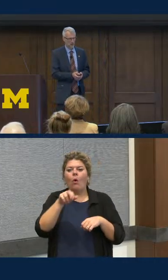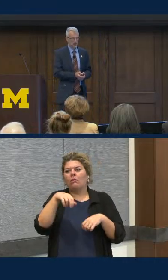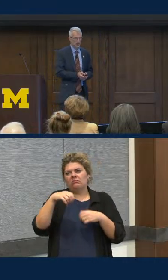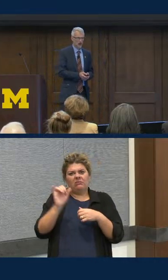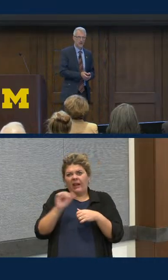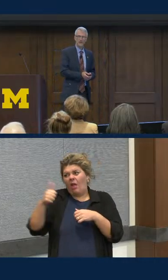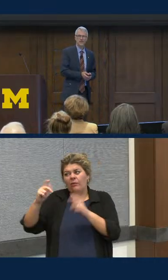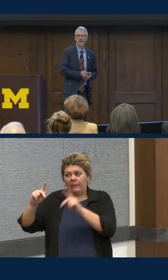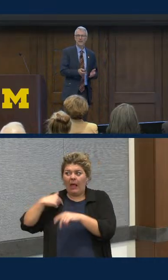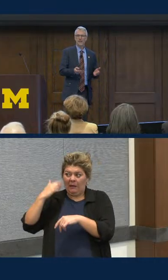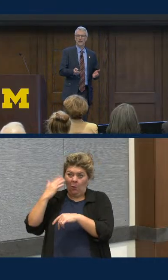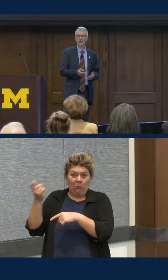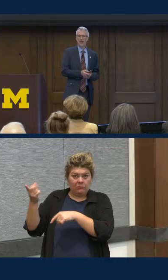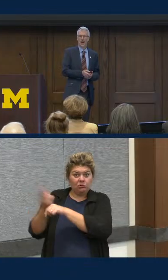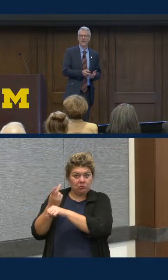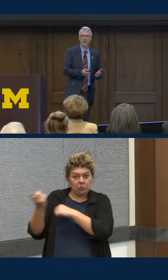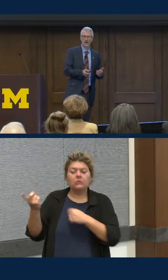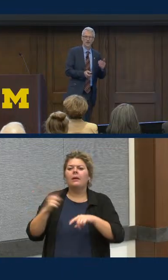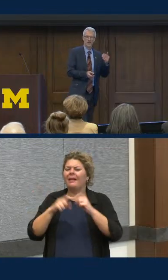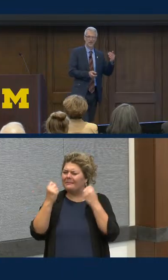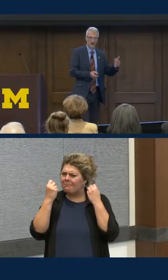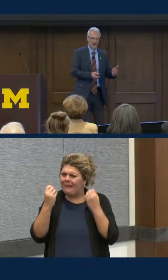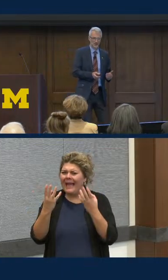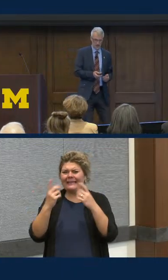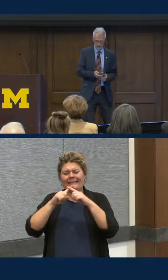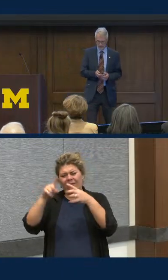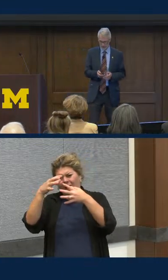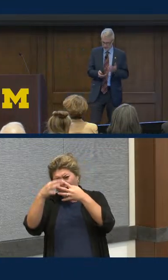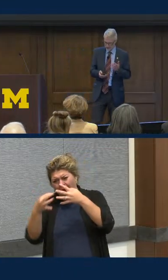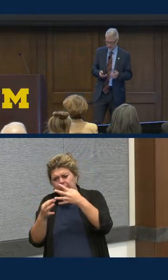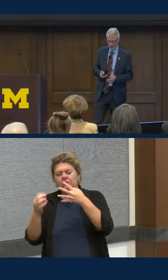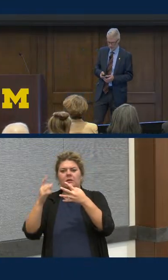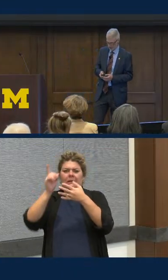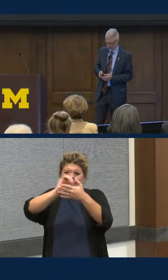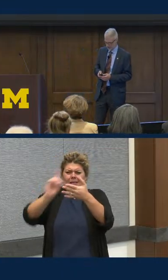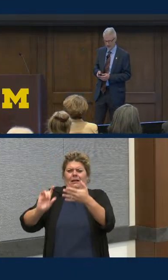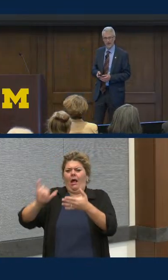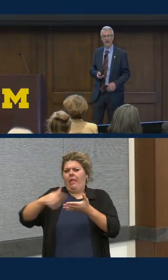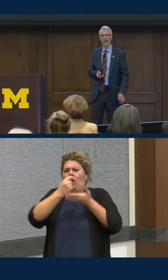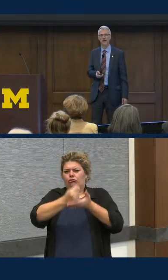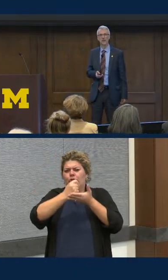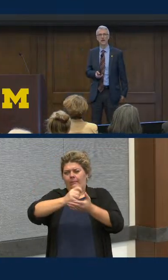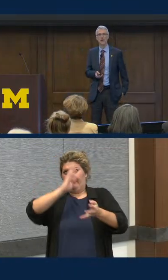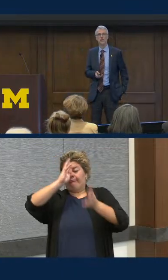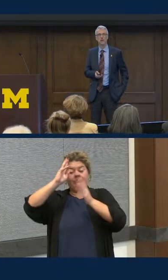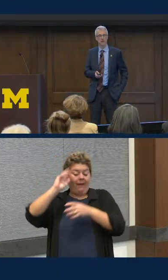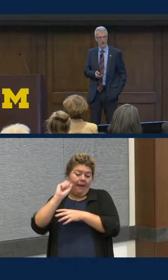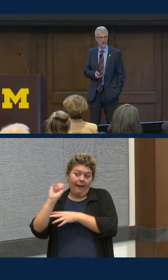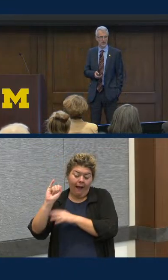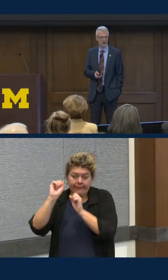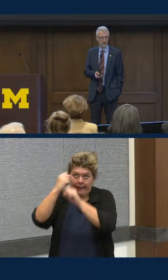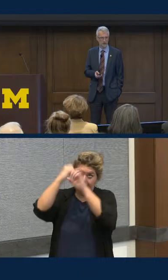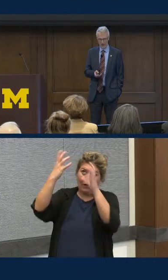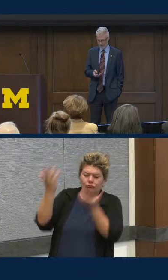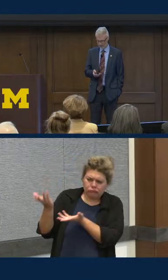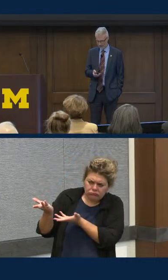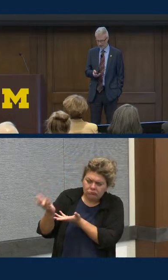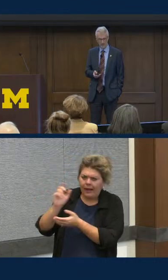do. Lots of different aspects of designing that treatment and you could imagine AI could be